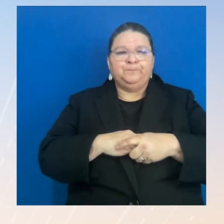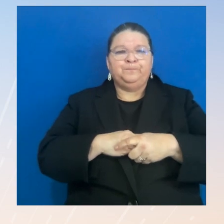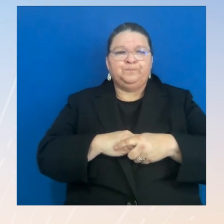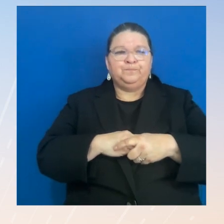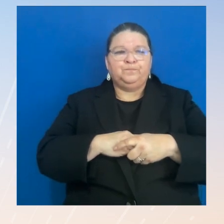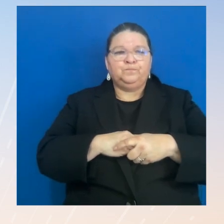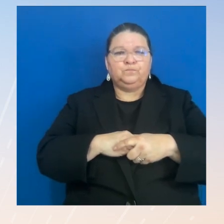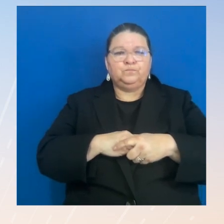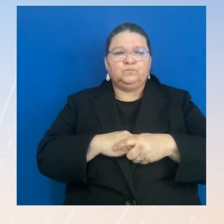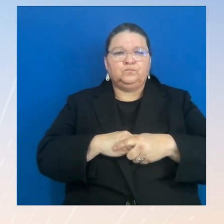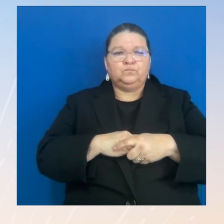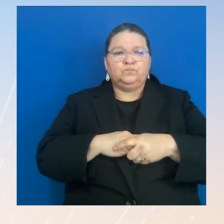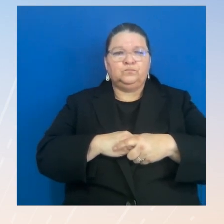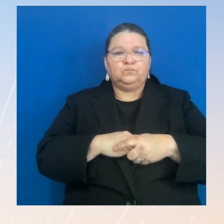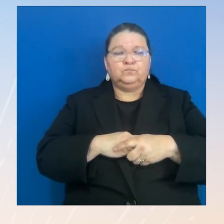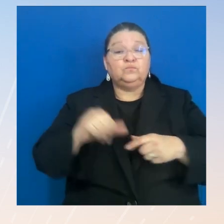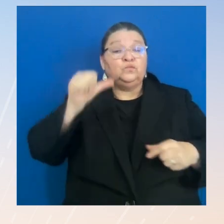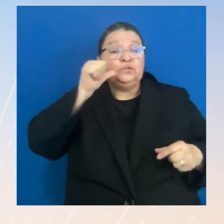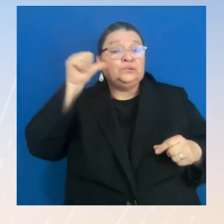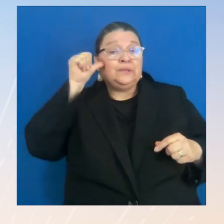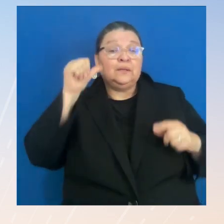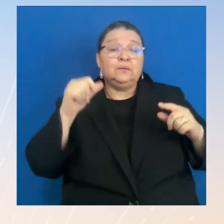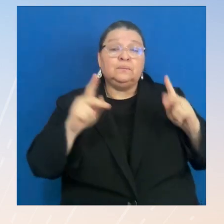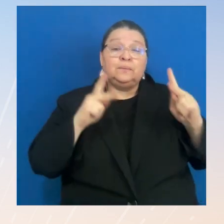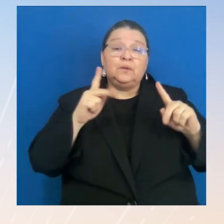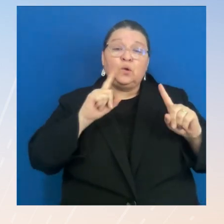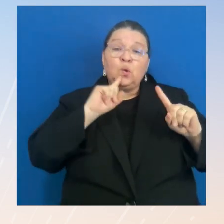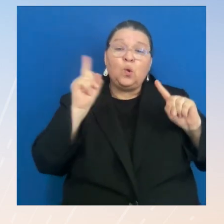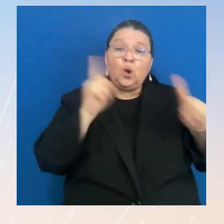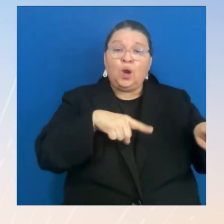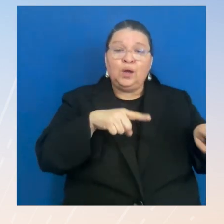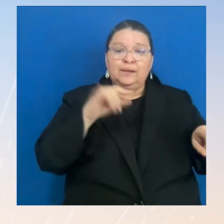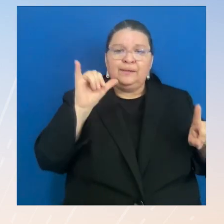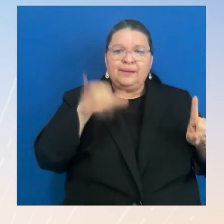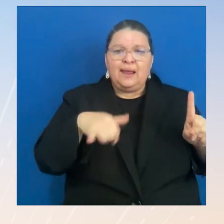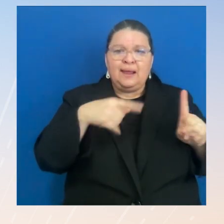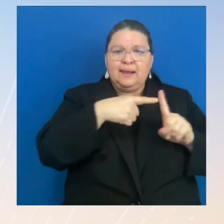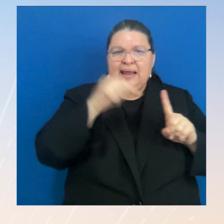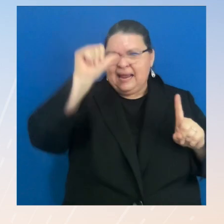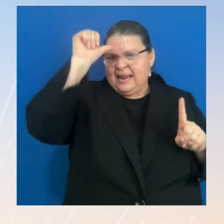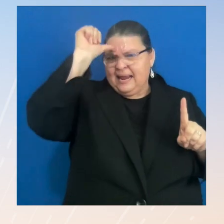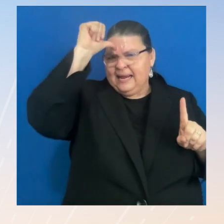an Russian offer of discounted crude oil. What would be your message to India